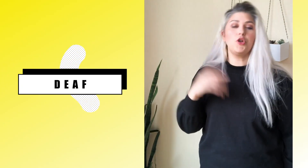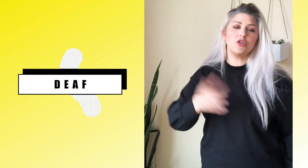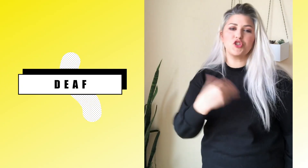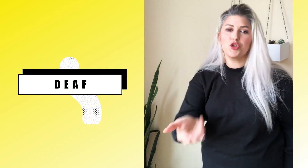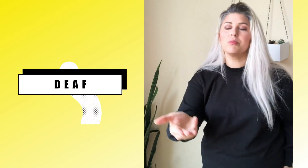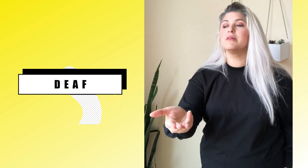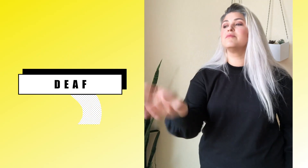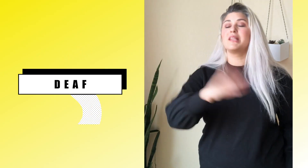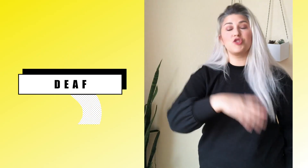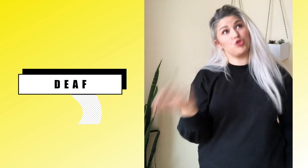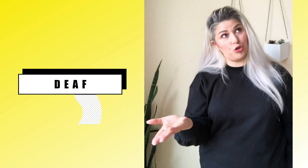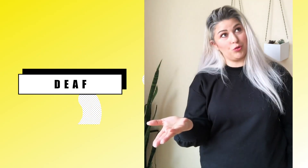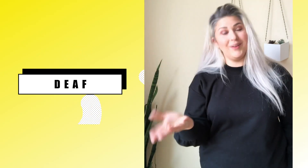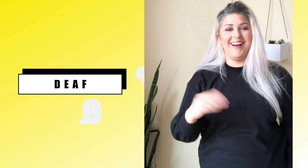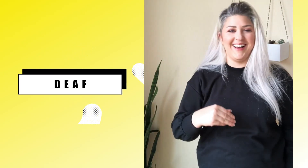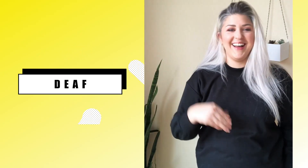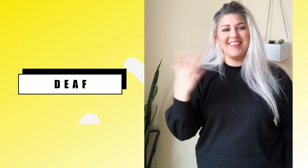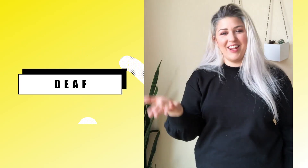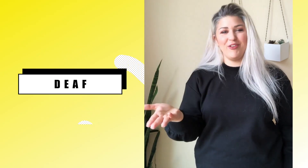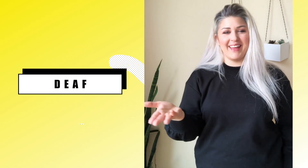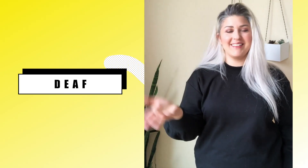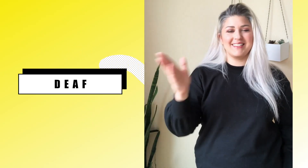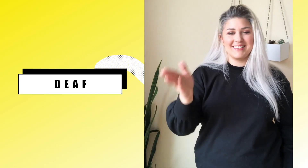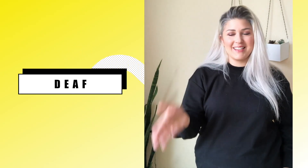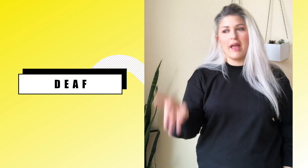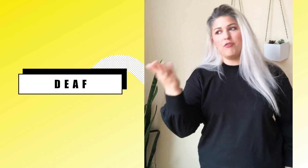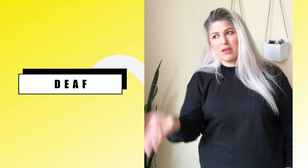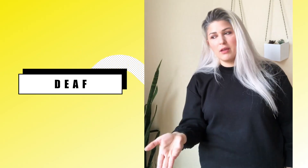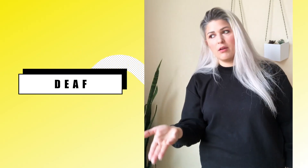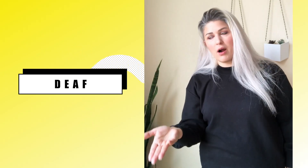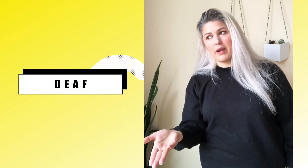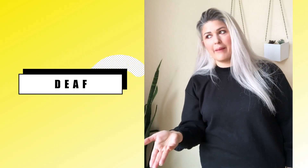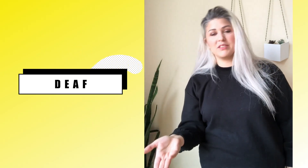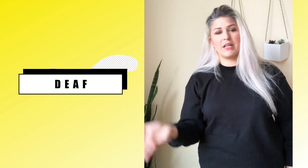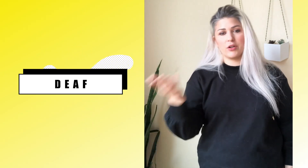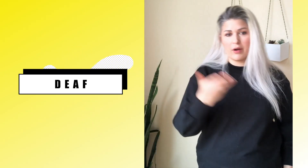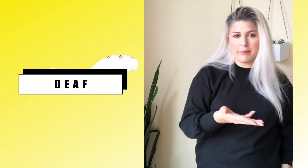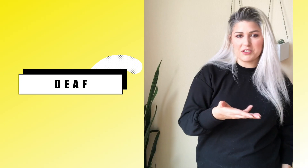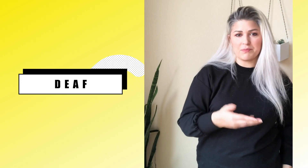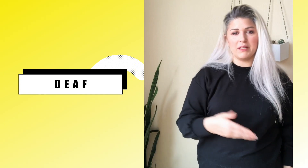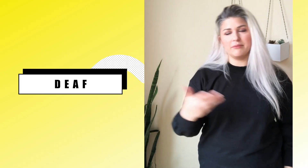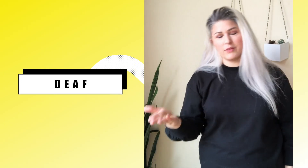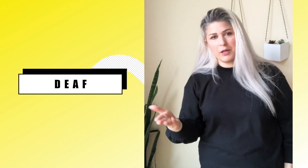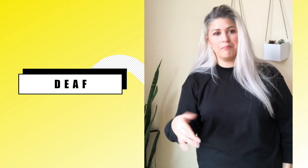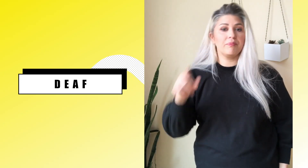So don't assume that it's true that if you can't, if you aren't able to hear, you aren't unable to speak. Okay.